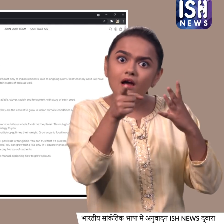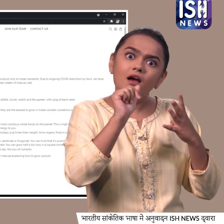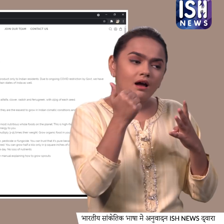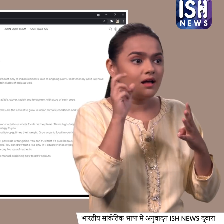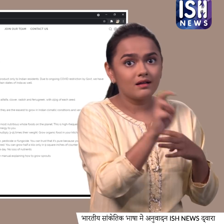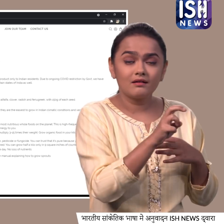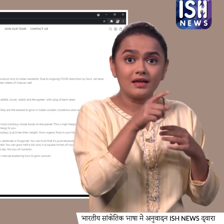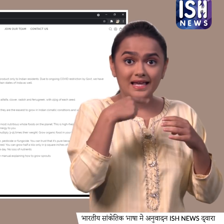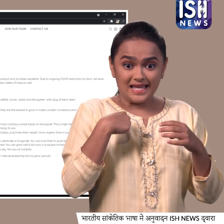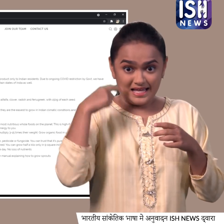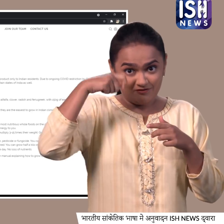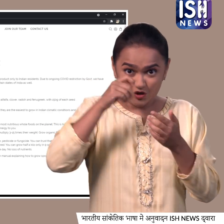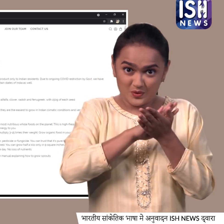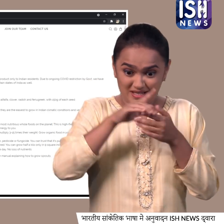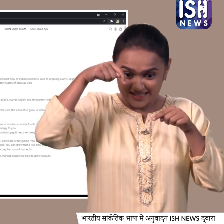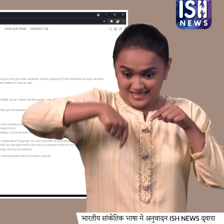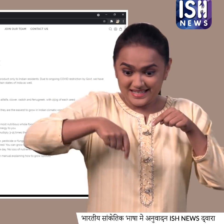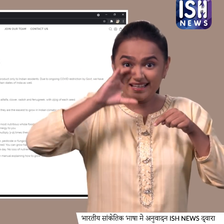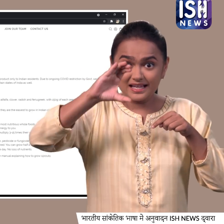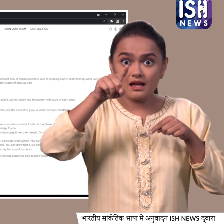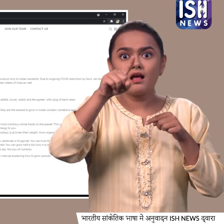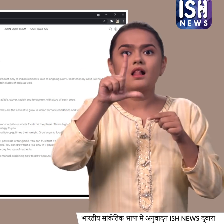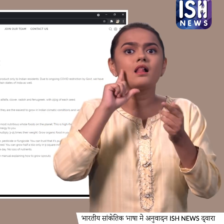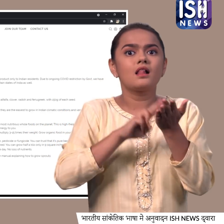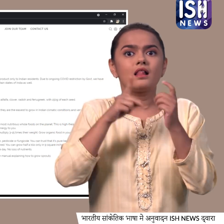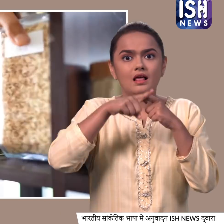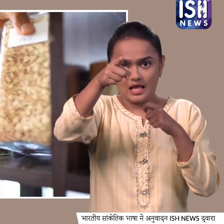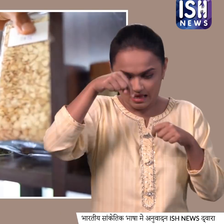We have shared the website link in the description box below